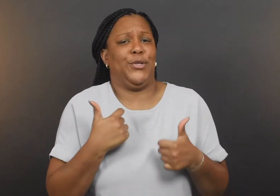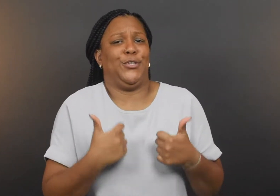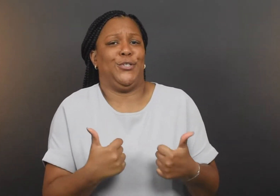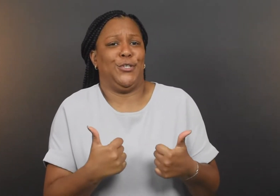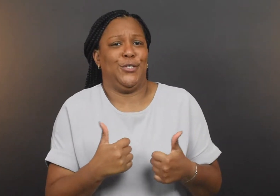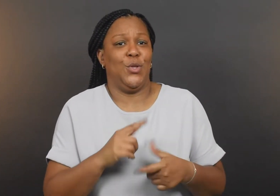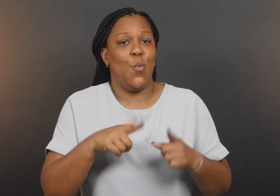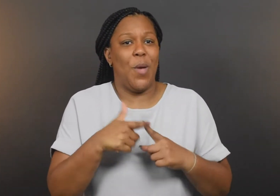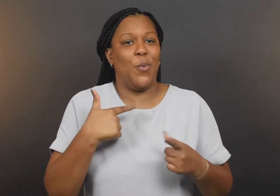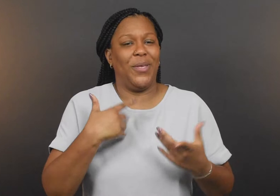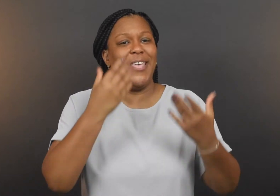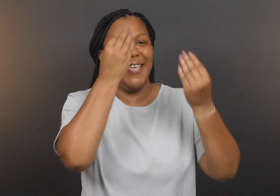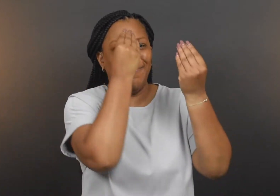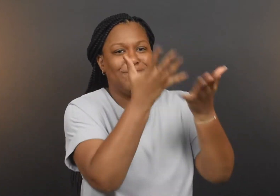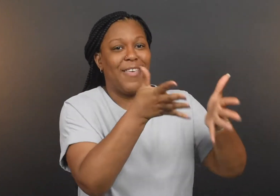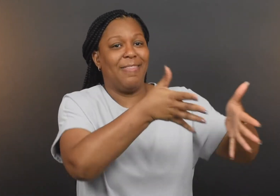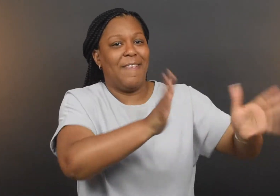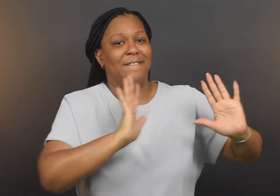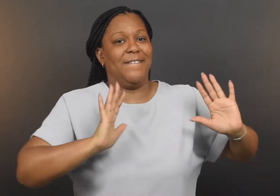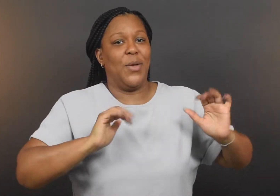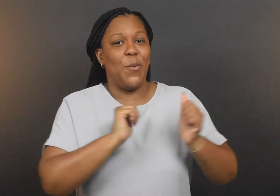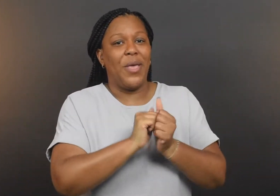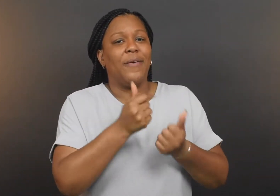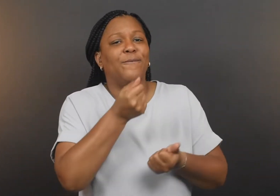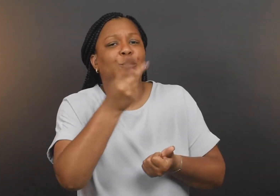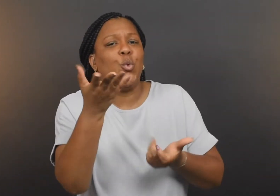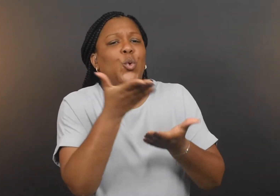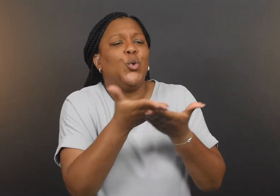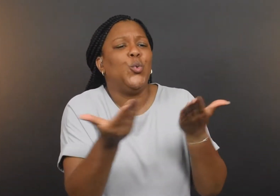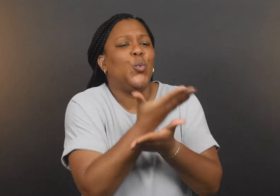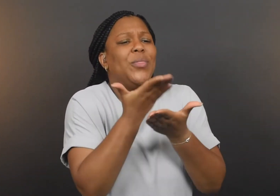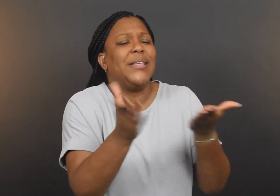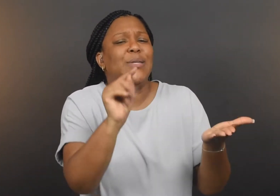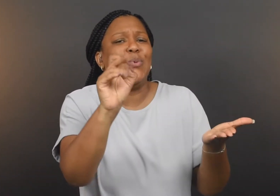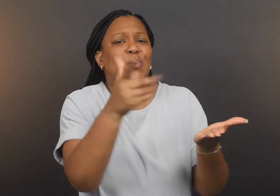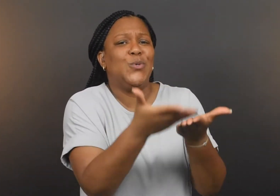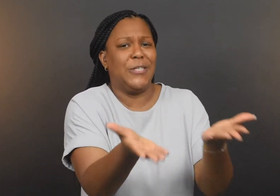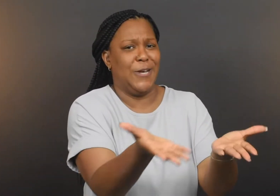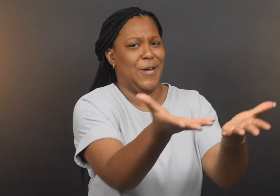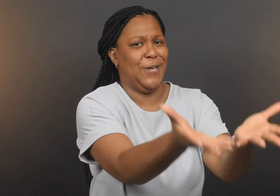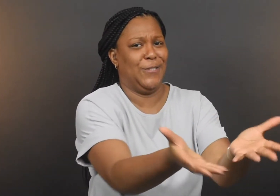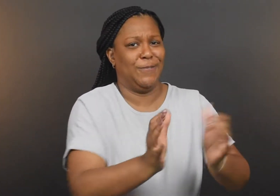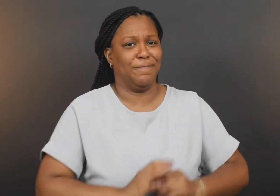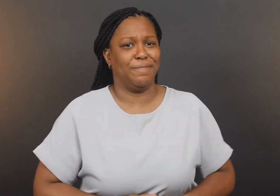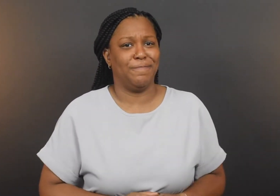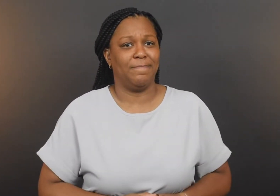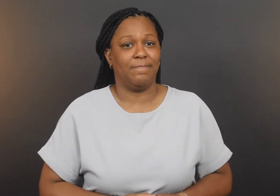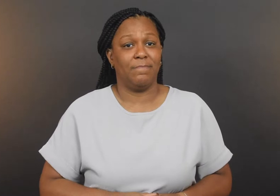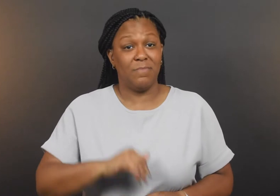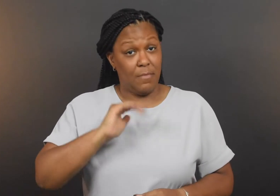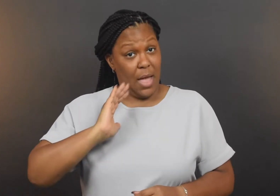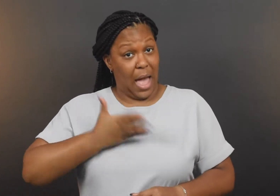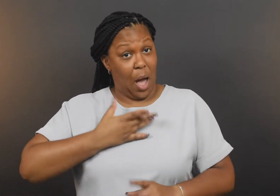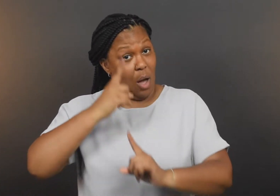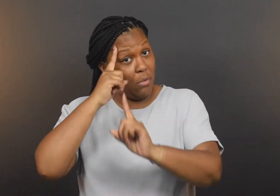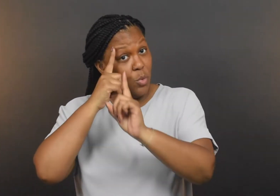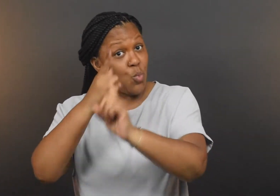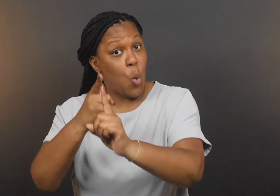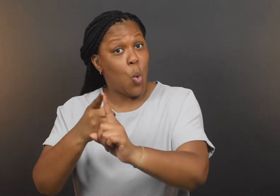good when we left them with quite a few new tools. It wasn’t our main mission,